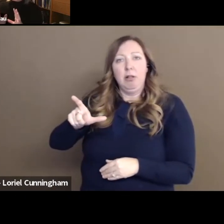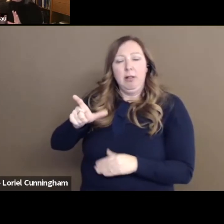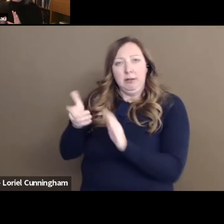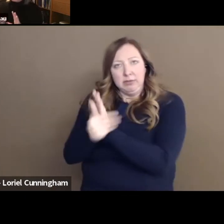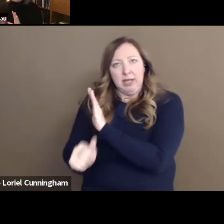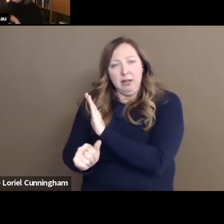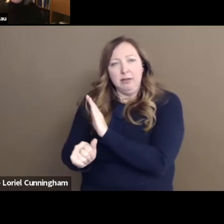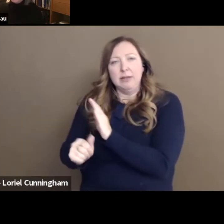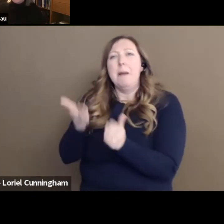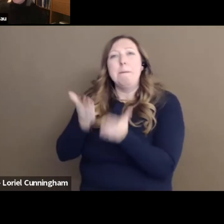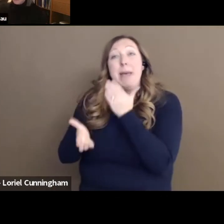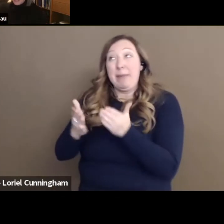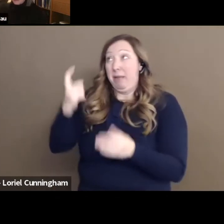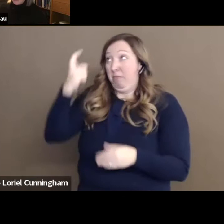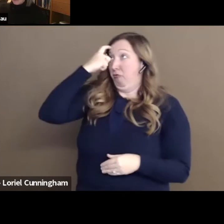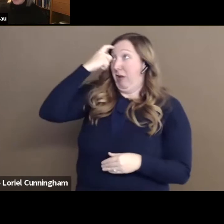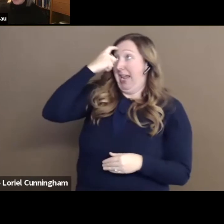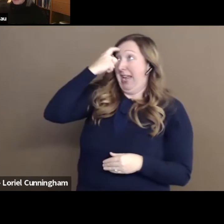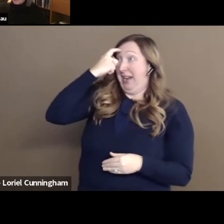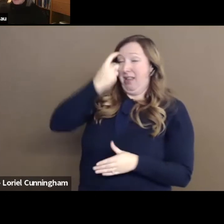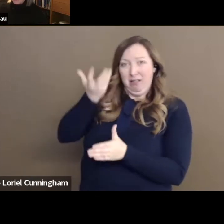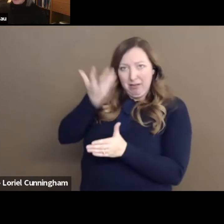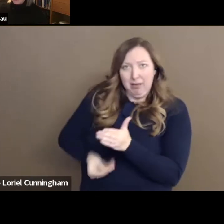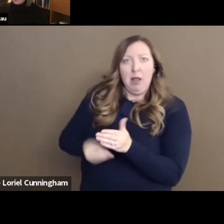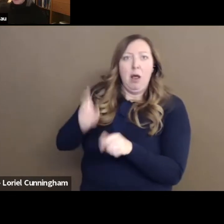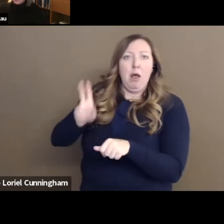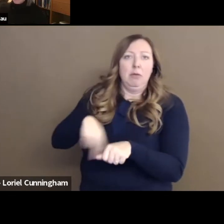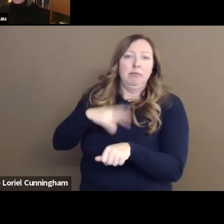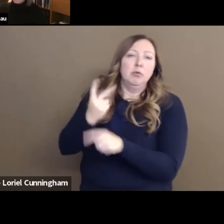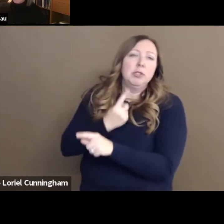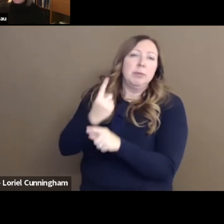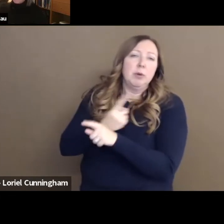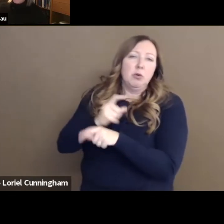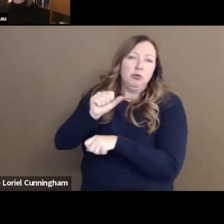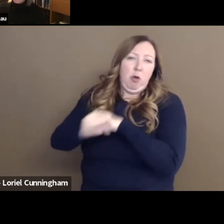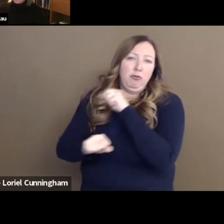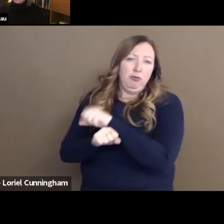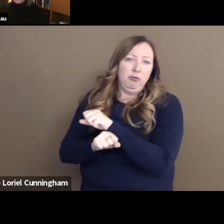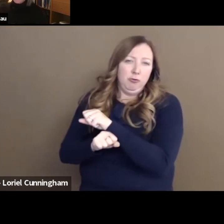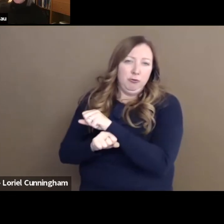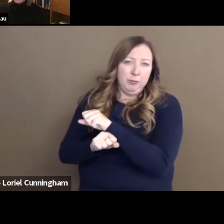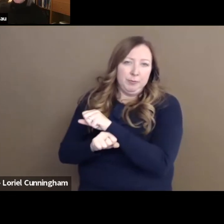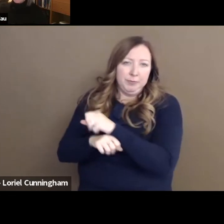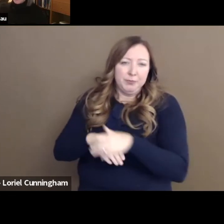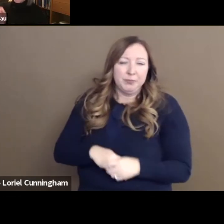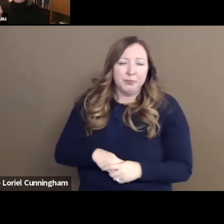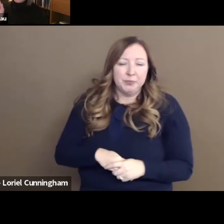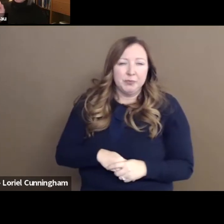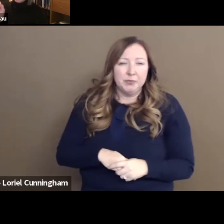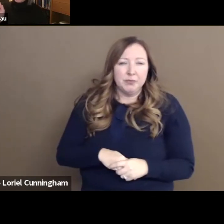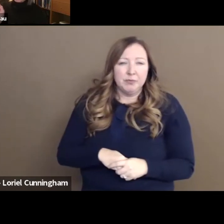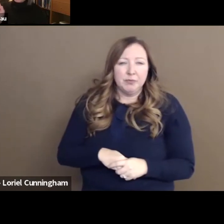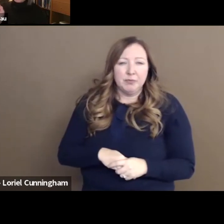structure in the behaviors of the individuals and this emphasis would be